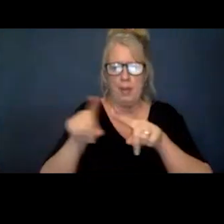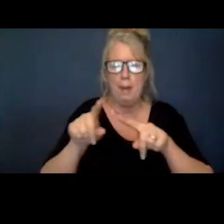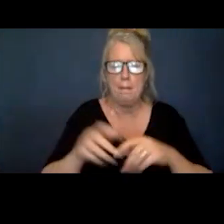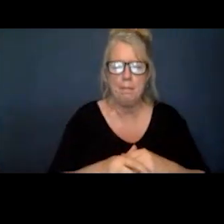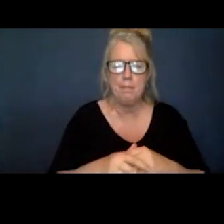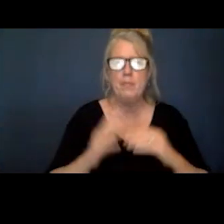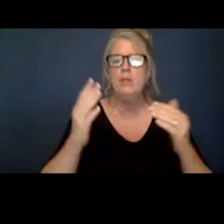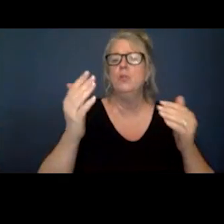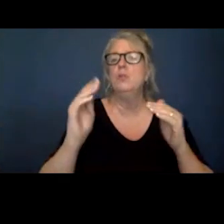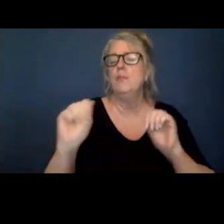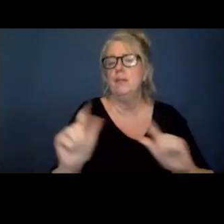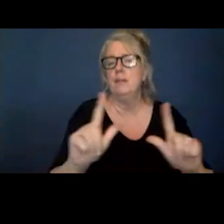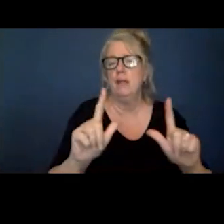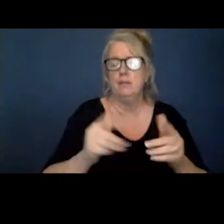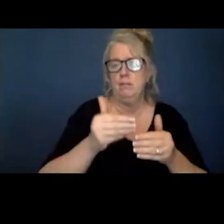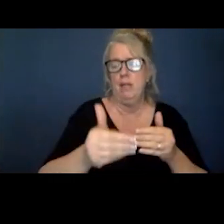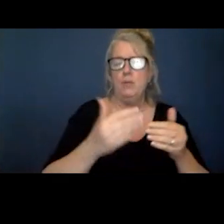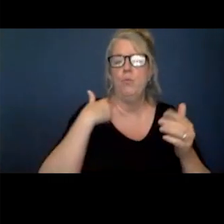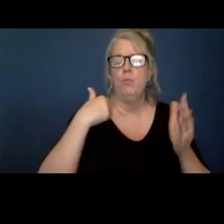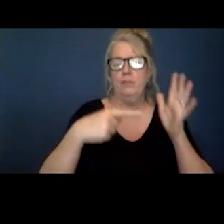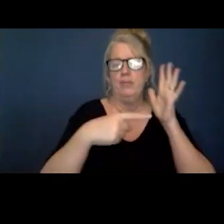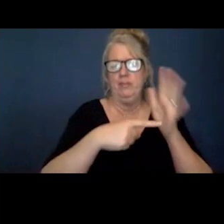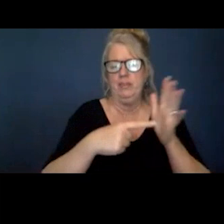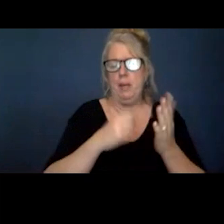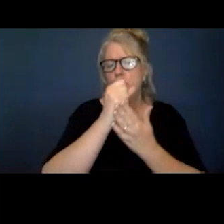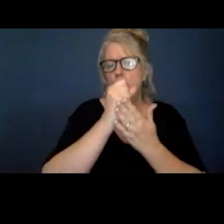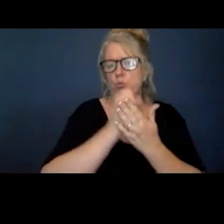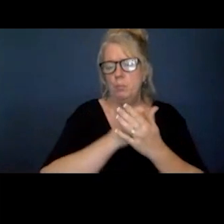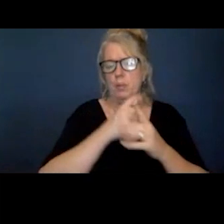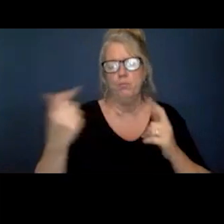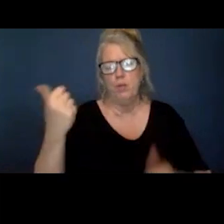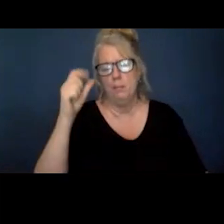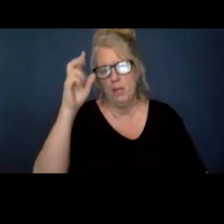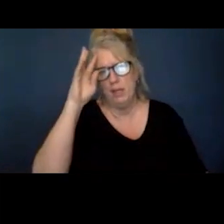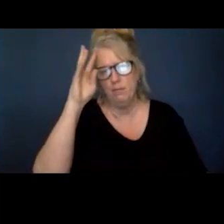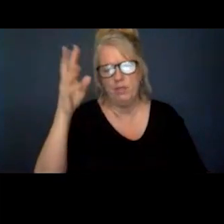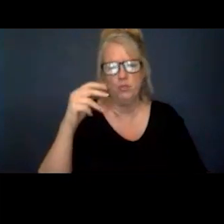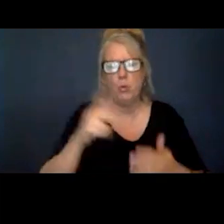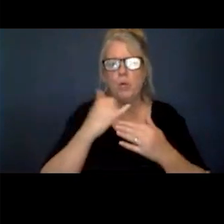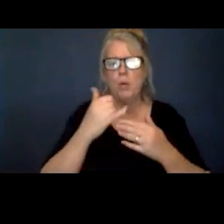next slide, we've created a sample script from a fictional project we're going to call New Path.